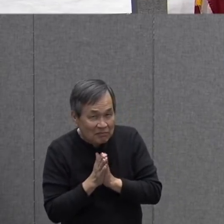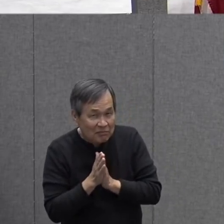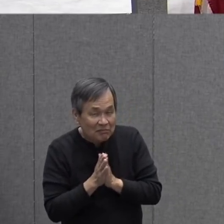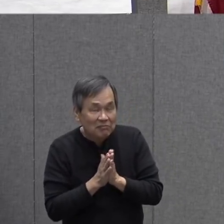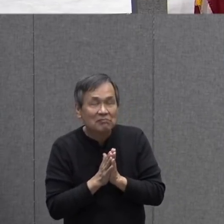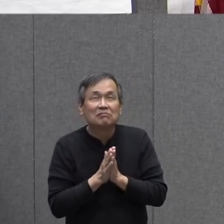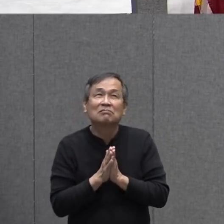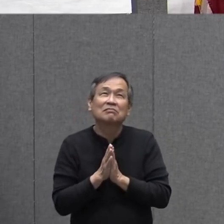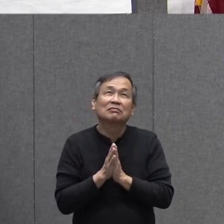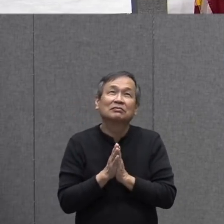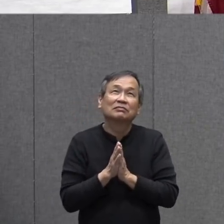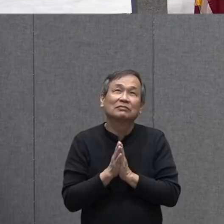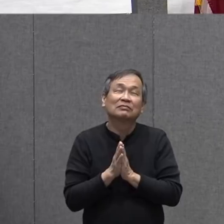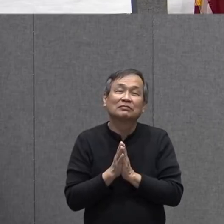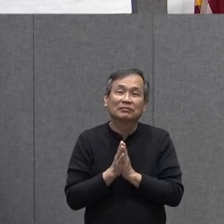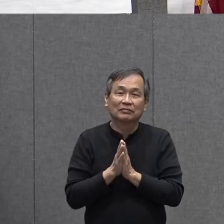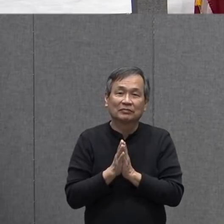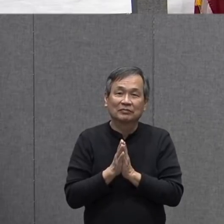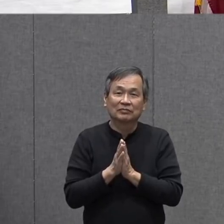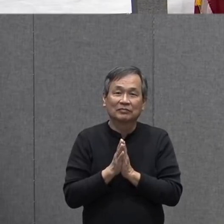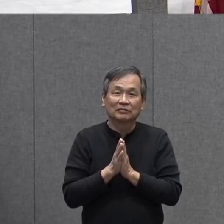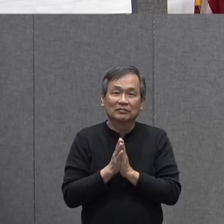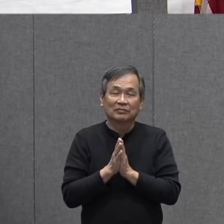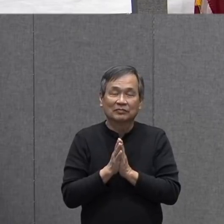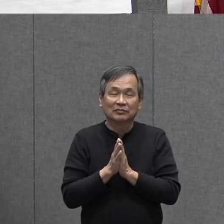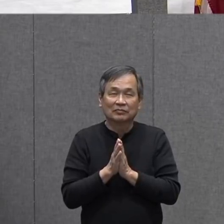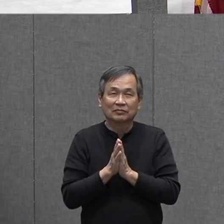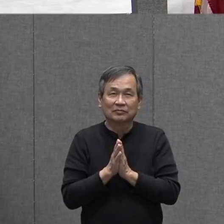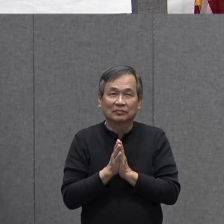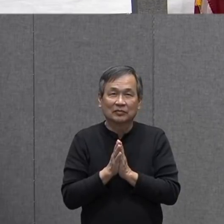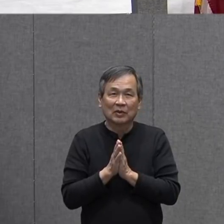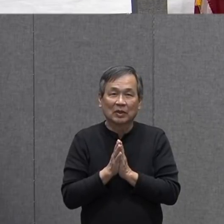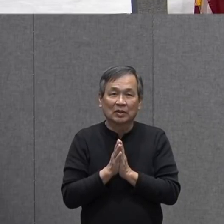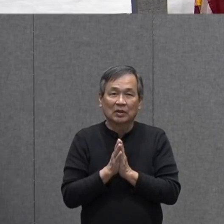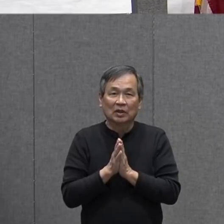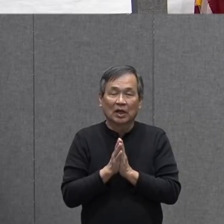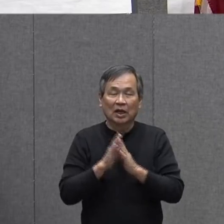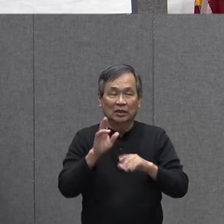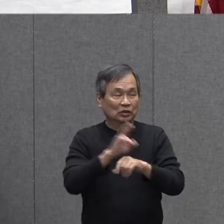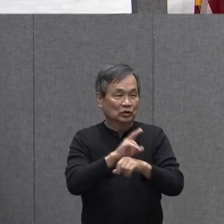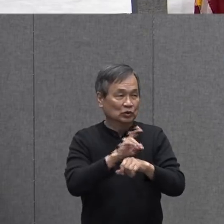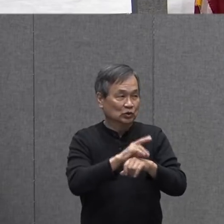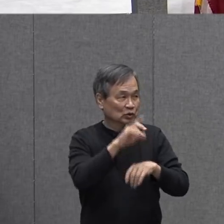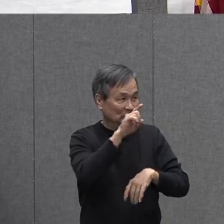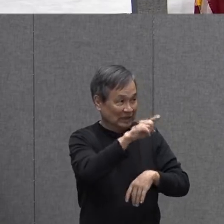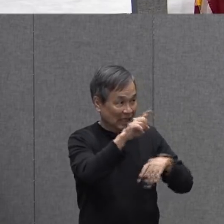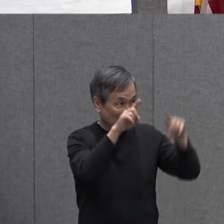Hmm, you know, I could use the hundreds chart, too, to help me think about that.